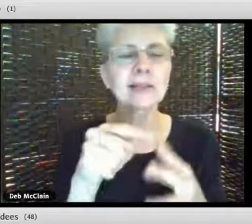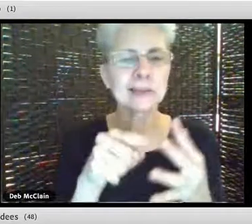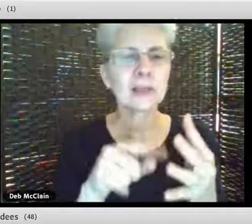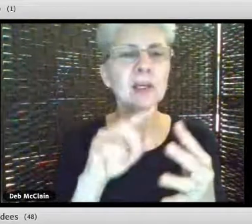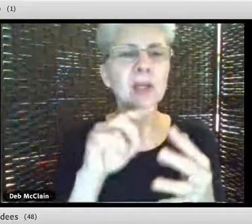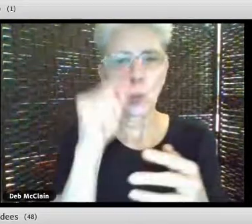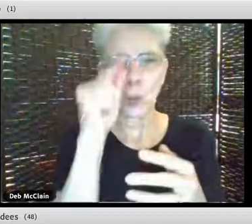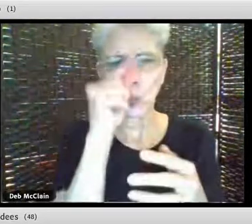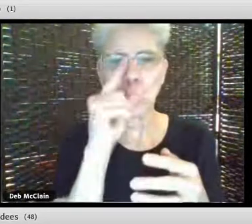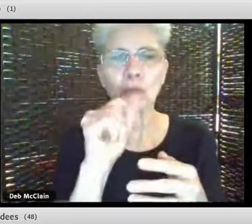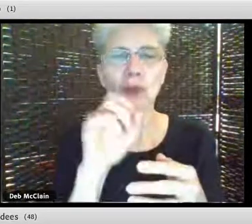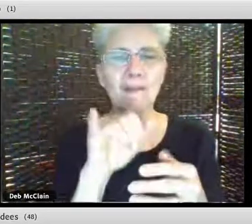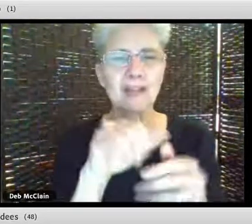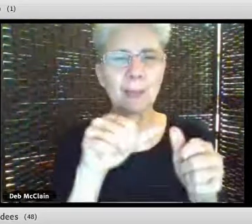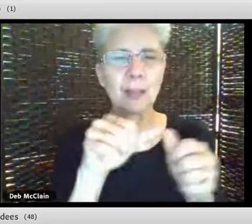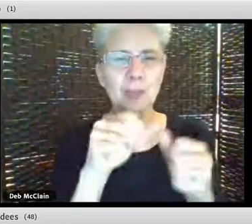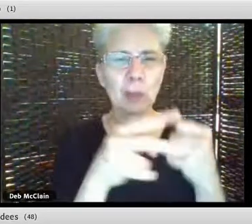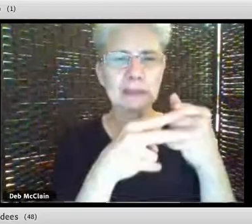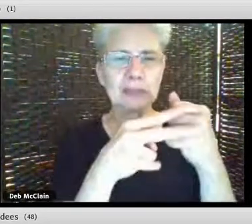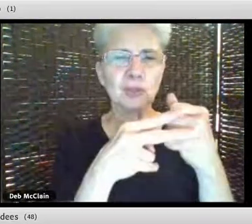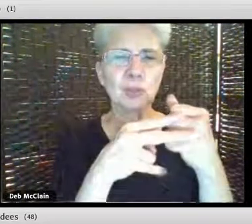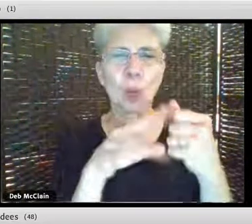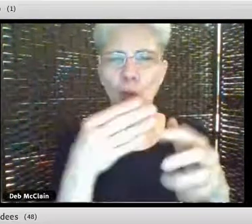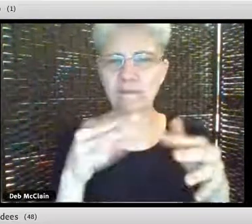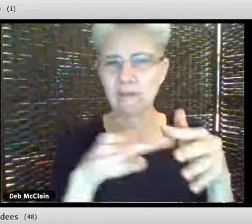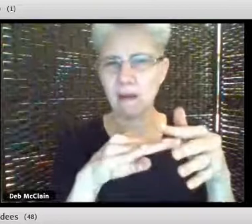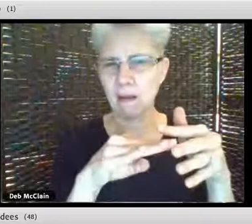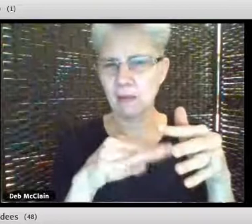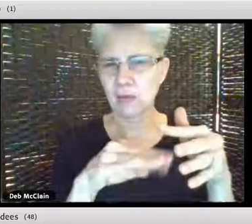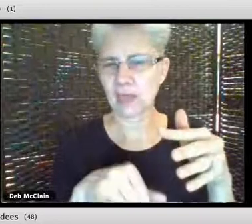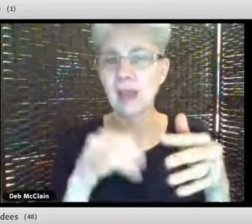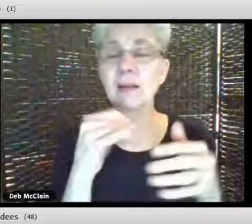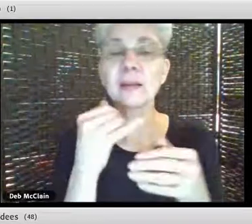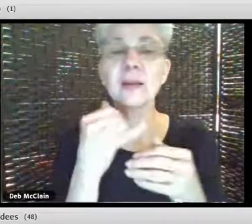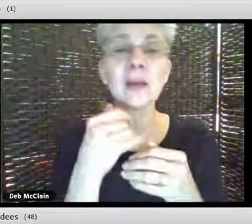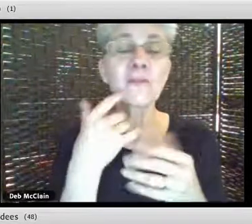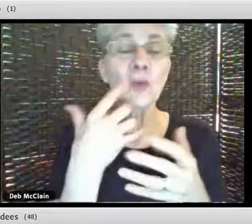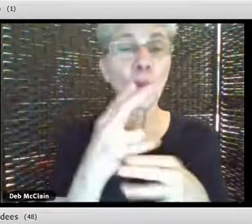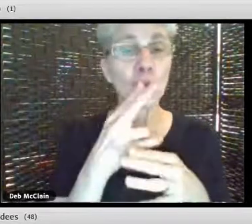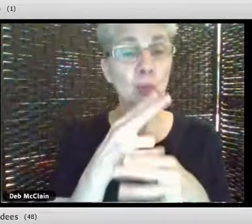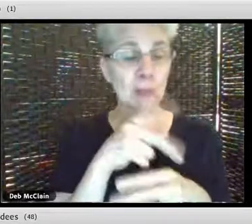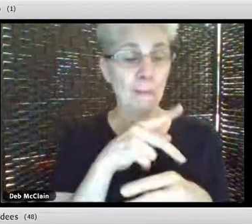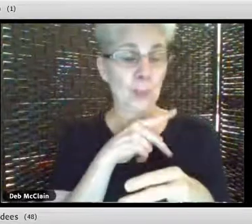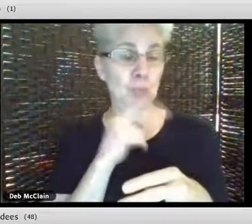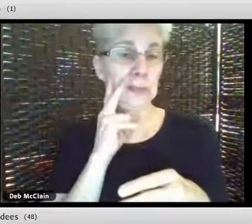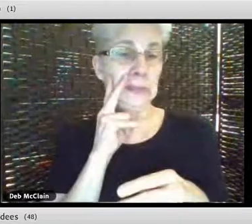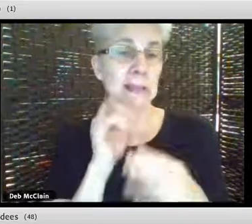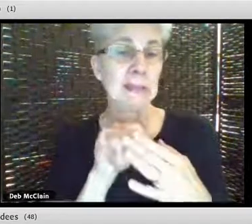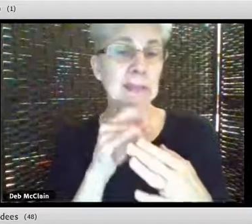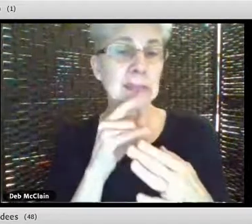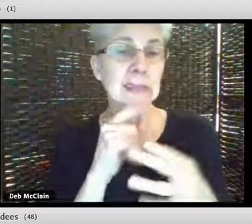is a place where you can store your files. If you want to use the personal, you'll see that it says here it's kind of small,